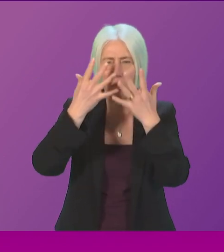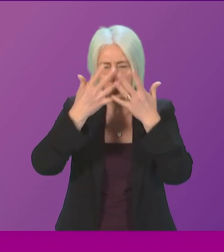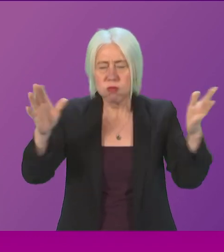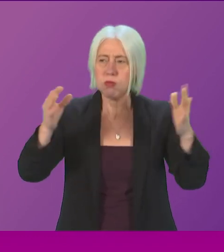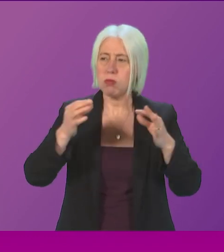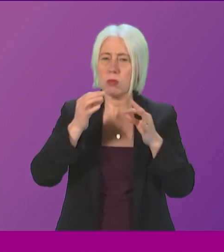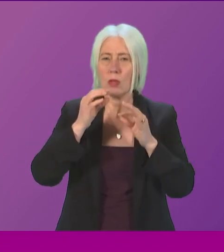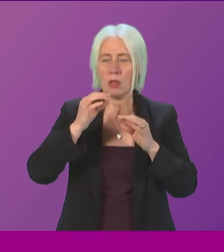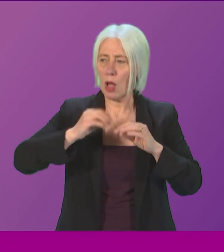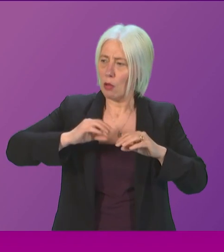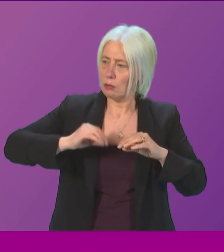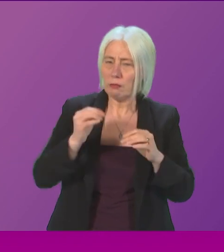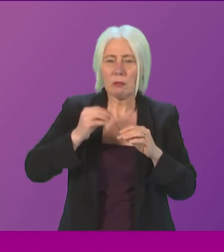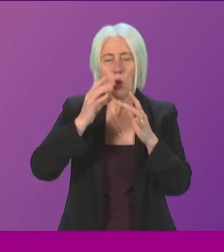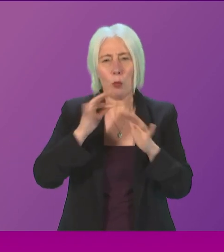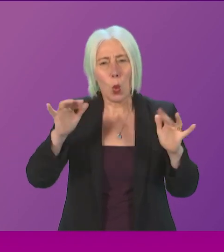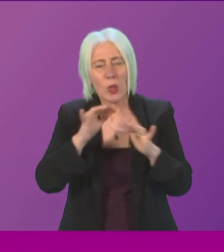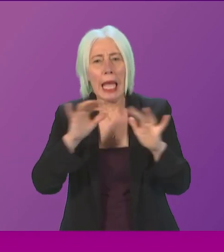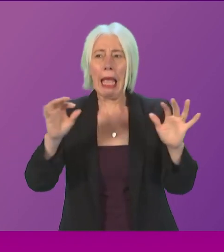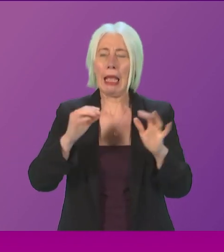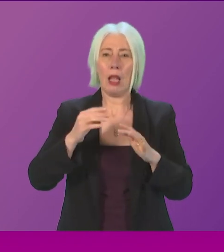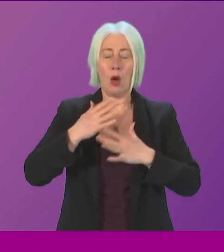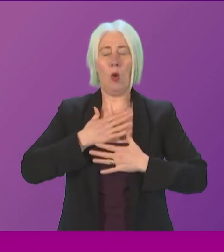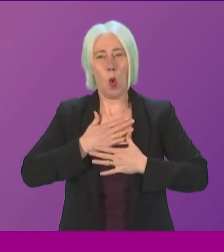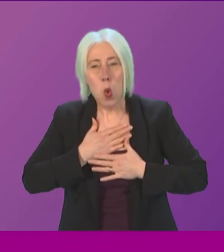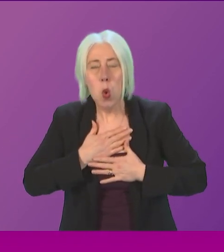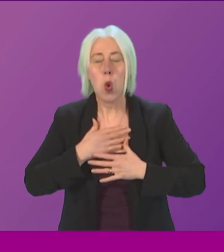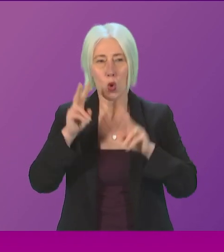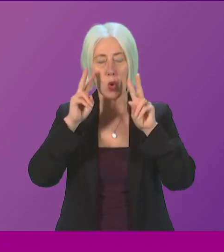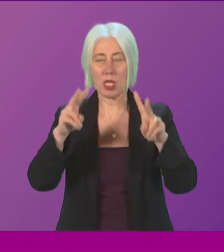and pageantry of the moment, the message and the promise from the coronation ceremony and